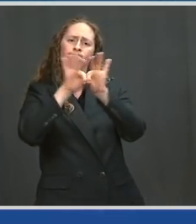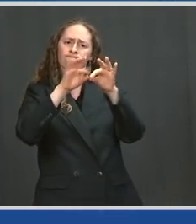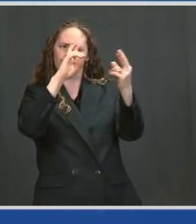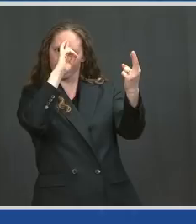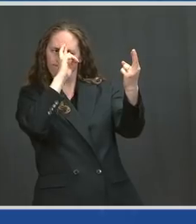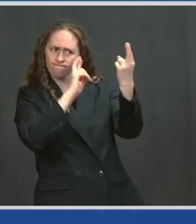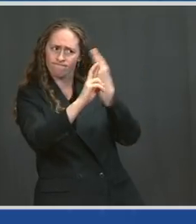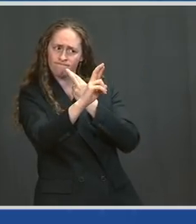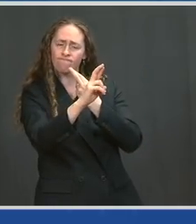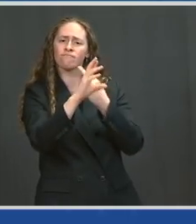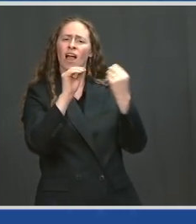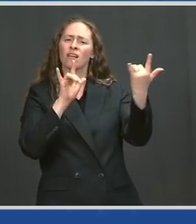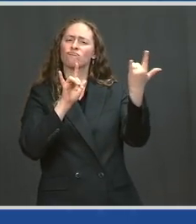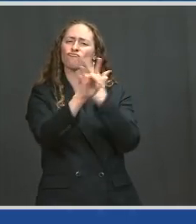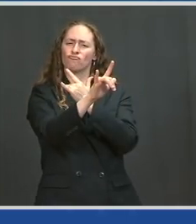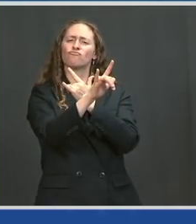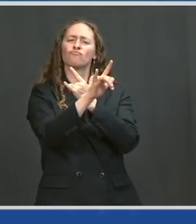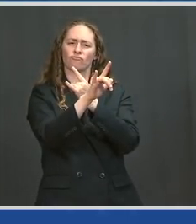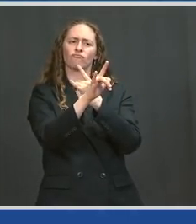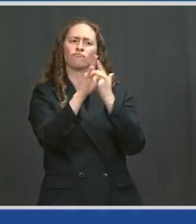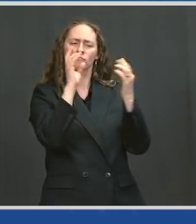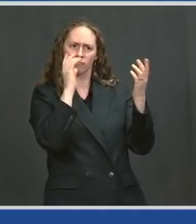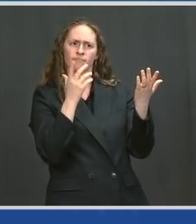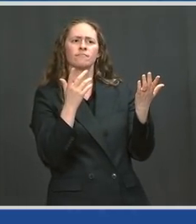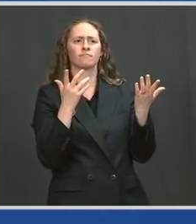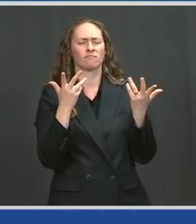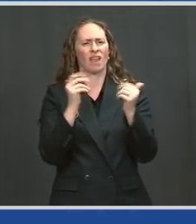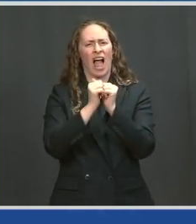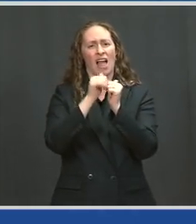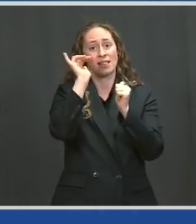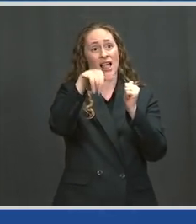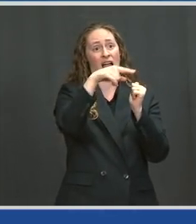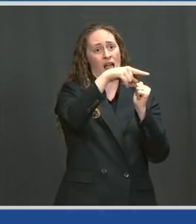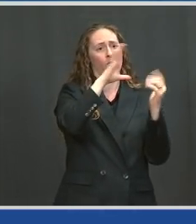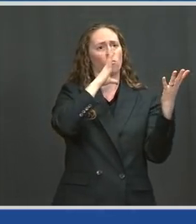How else can we overcome the past and be worthy of our fore bearers